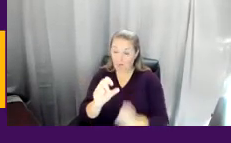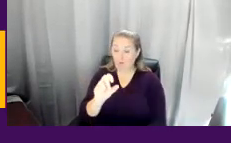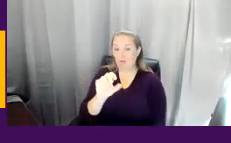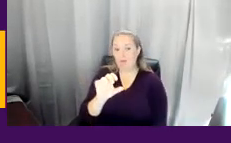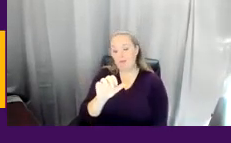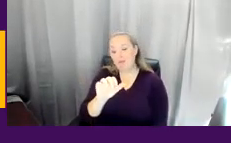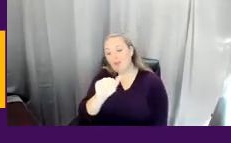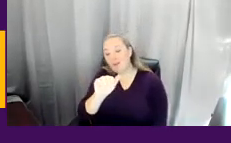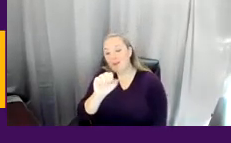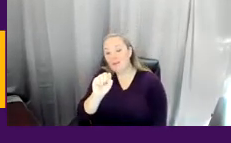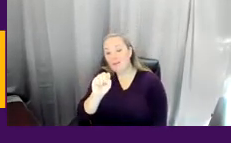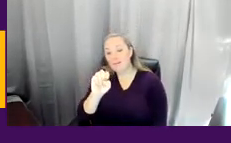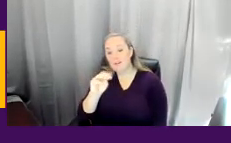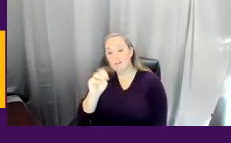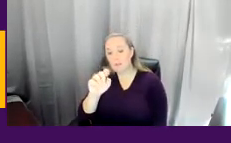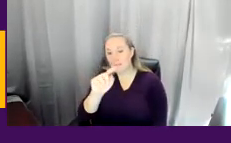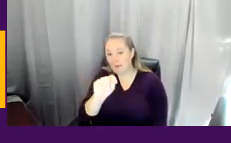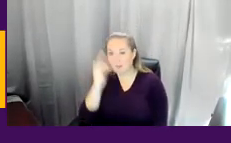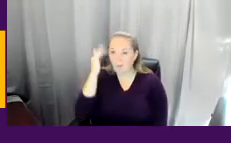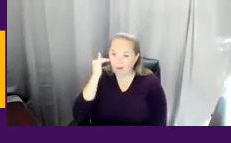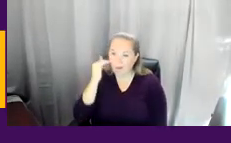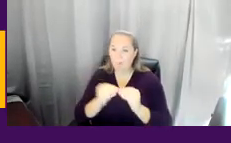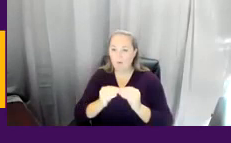NOT USING THE TERM SURVEY